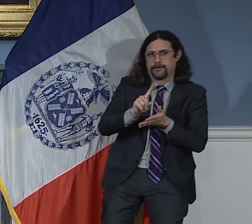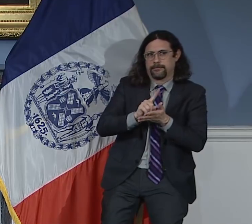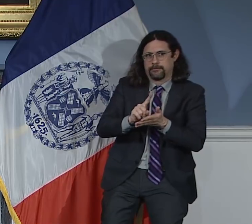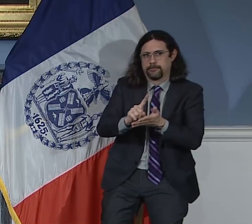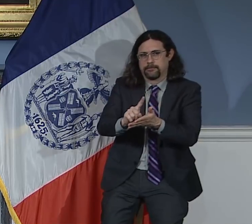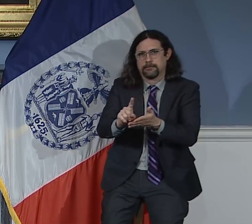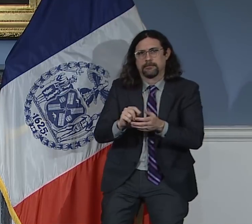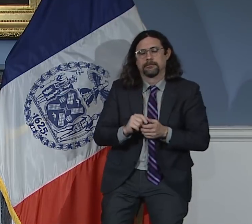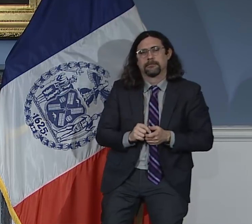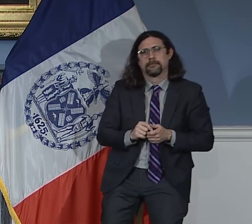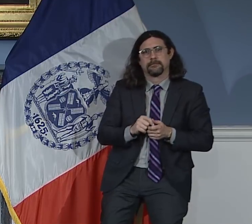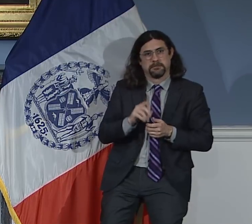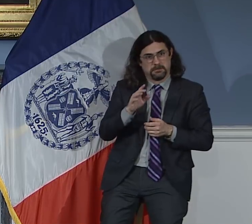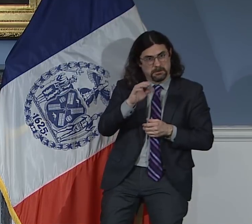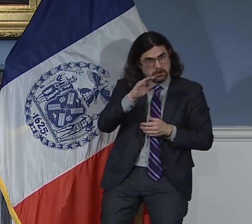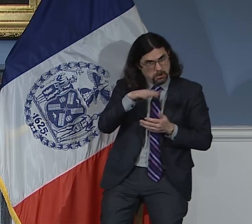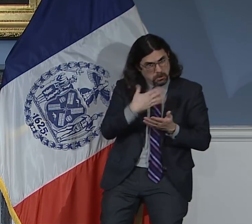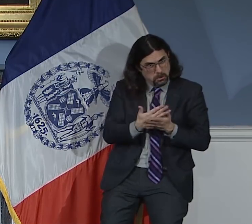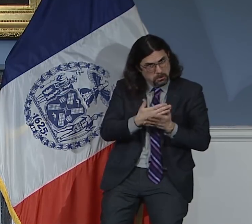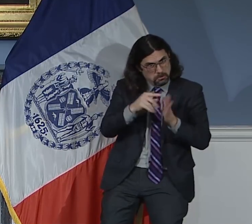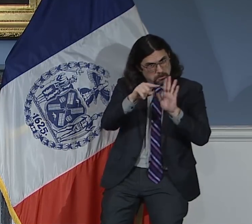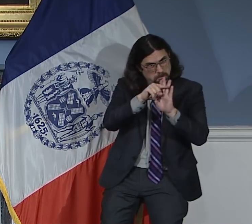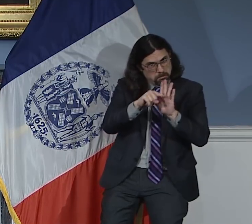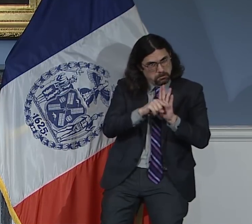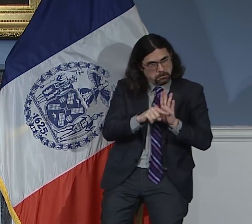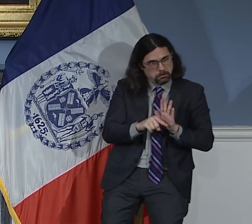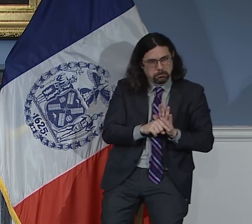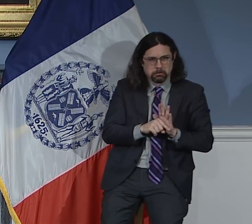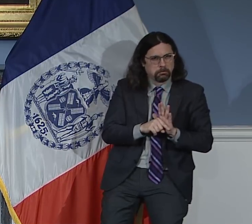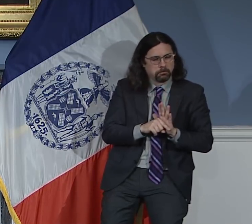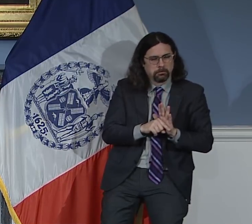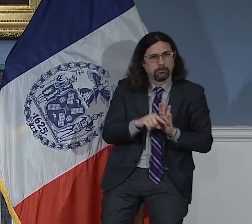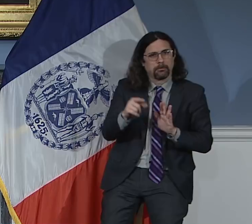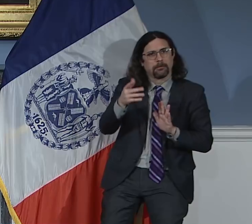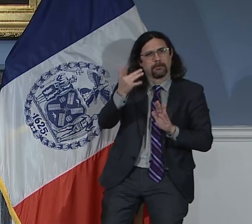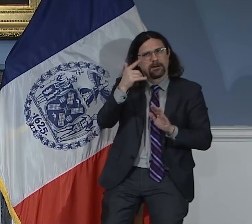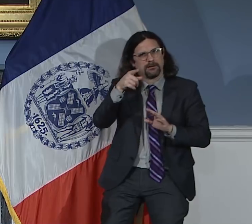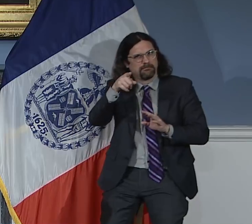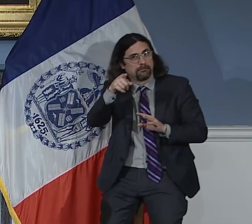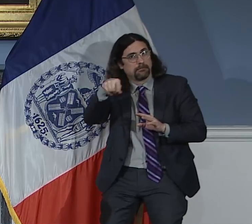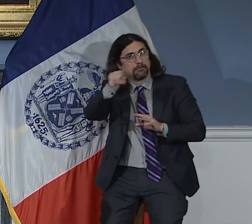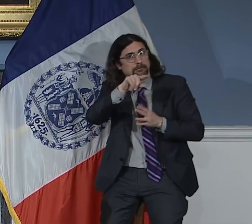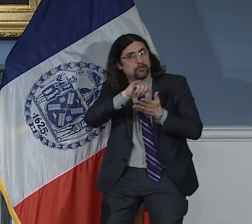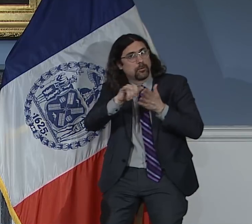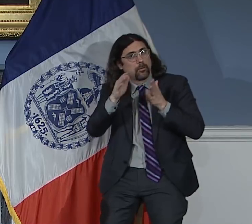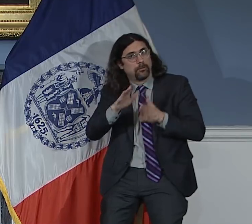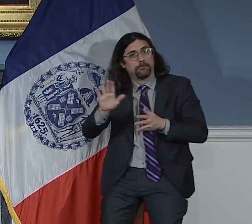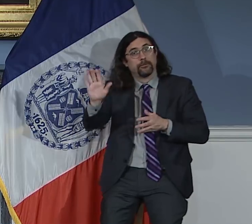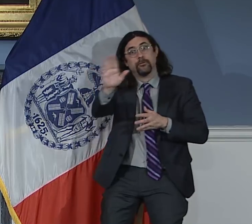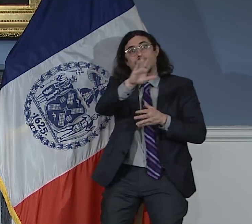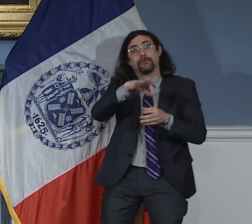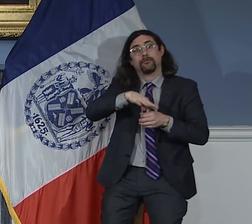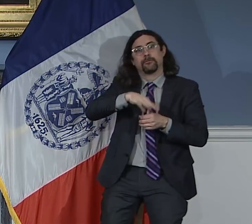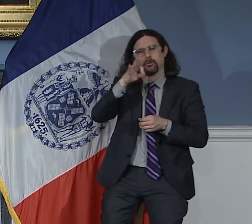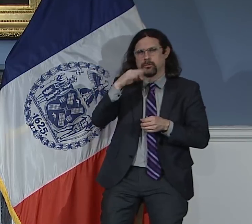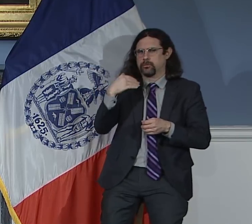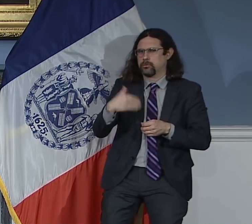ITHS FIGHT WE HAVE THE EXTRAORDINARY HEART AND SOUL DAN SIRPIT OF NEW YORKERS, AND HERE